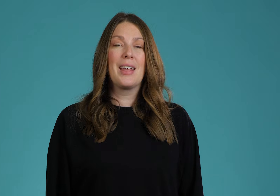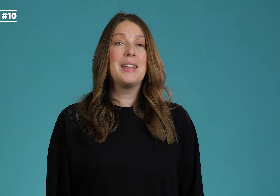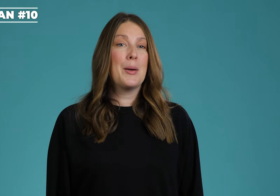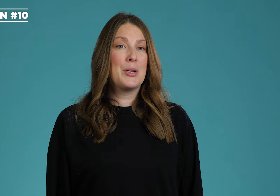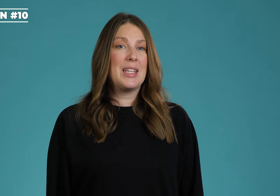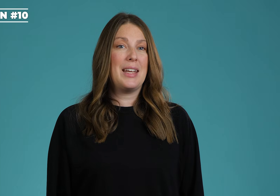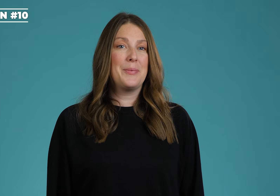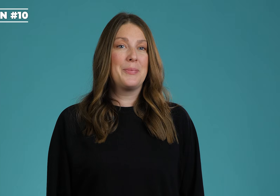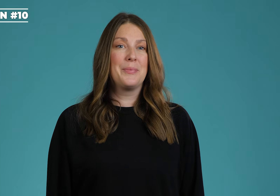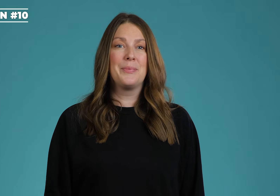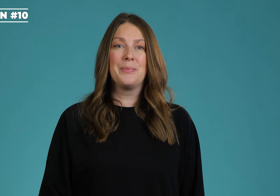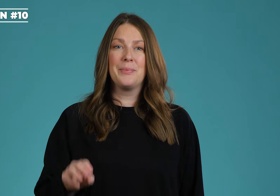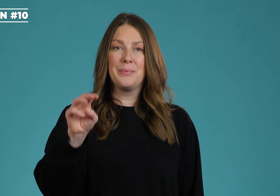Number 10